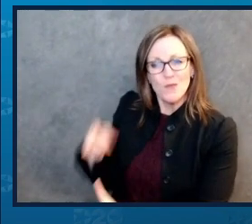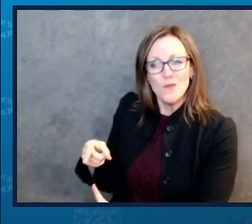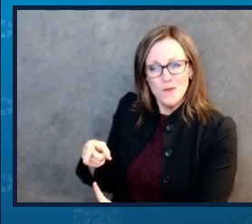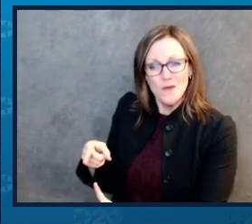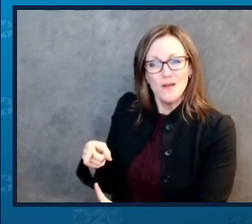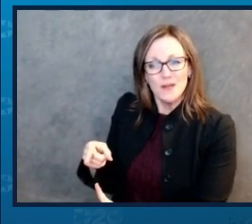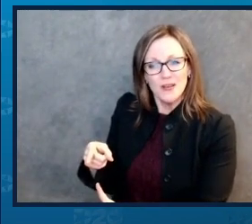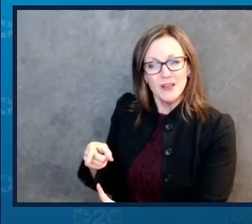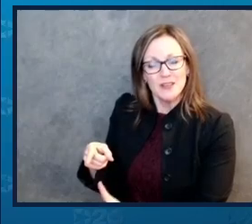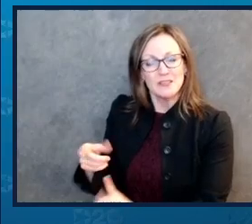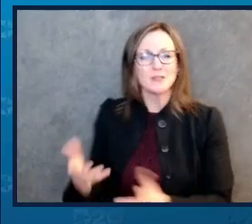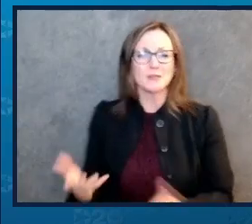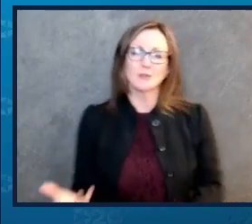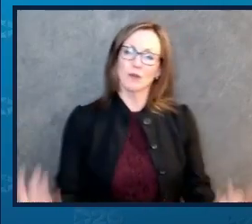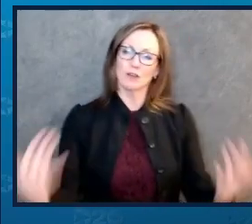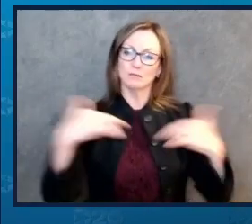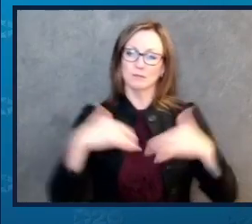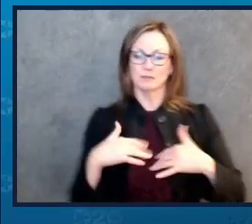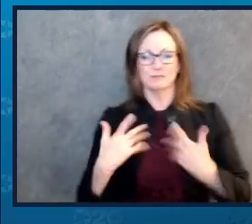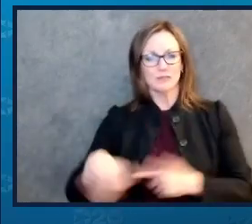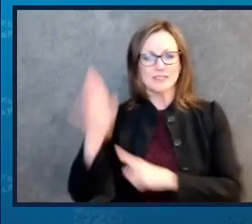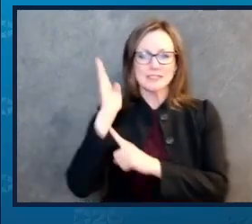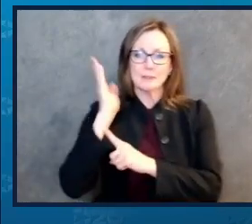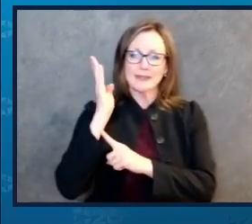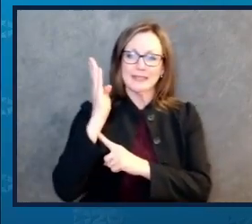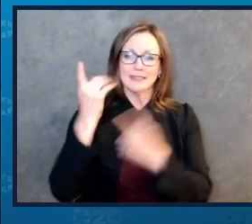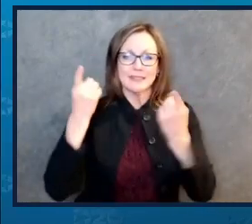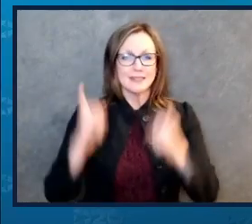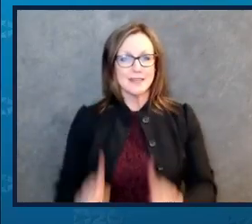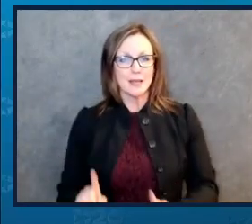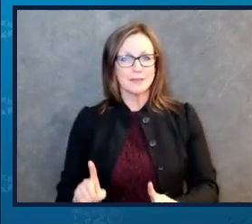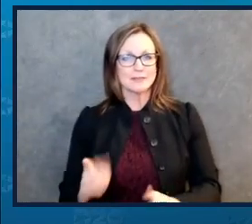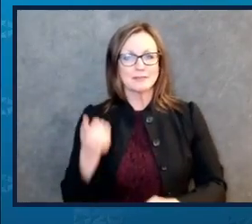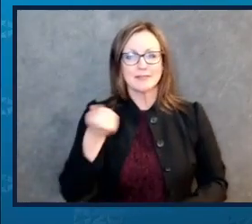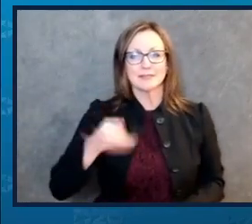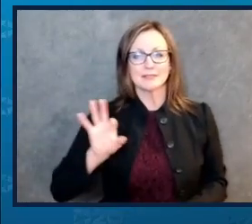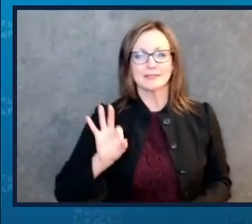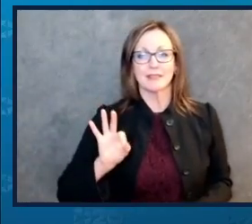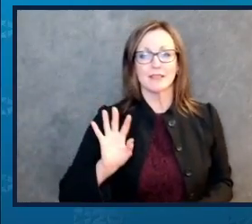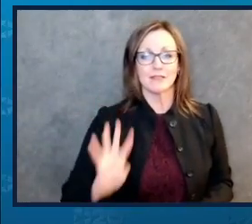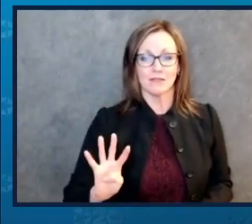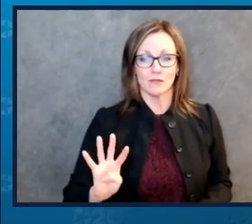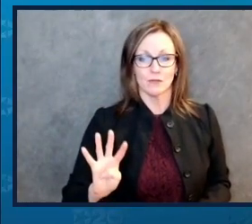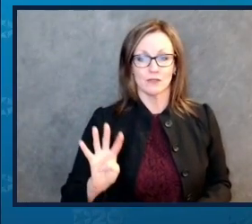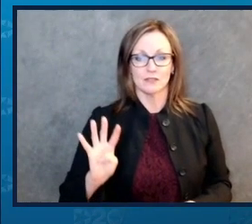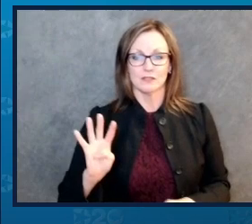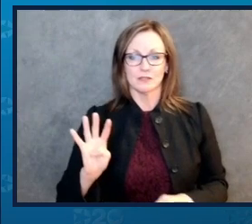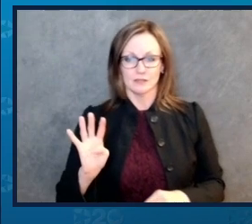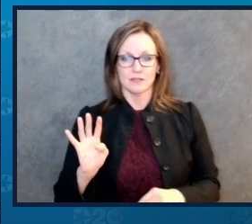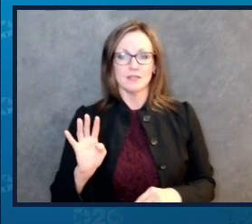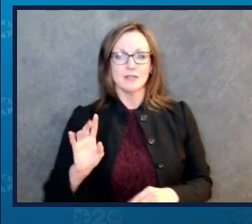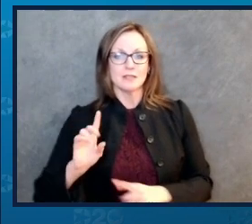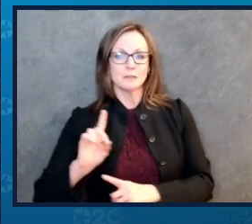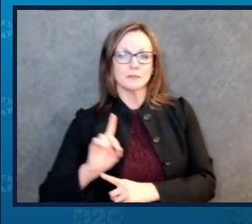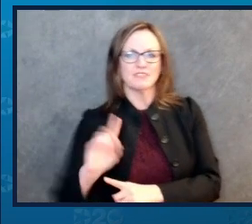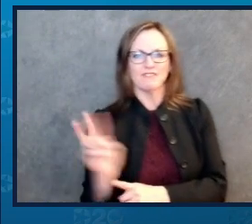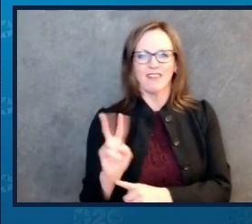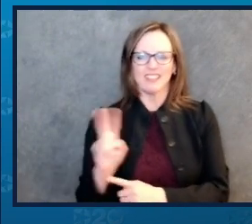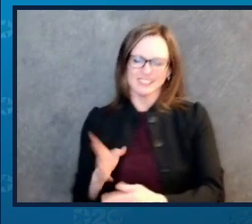IN 1994, THE VIOLENCE AGAINST WOMEN ACT BECAME LAW AND PROTECTED MILLIONS OF AMERICAN WOMEN.